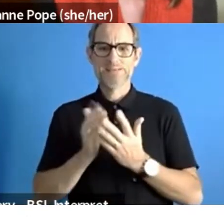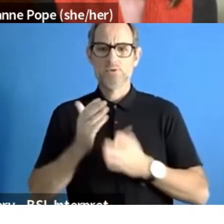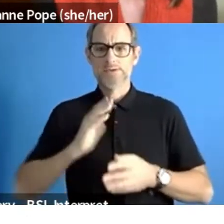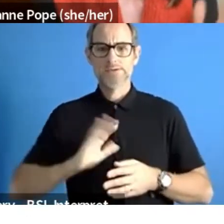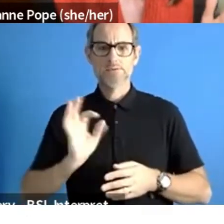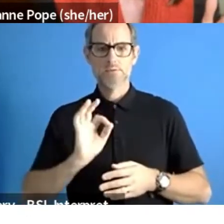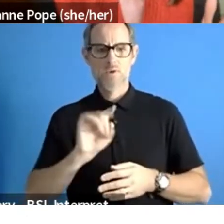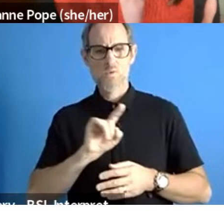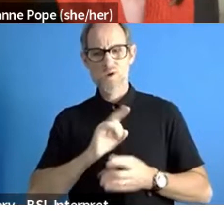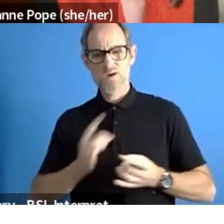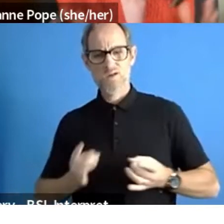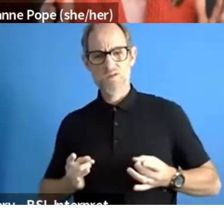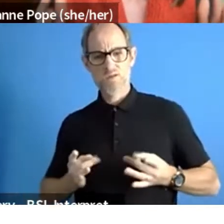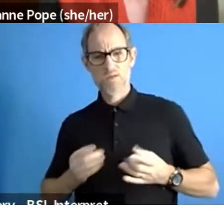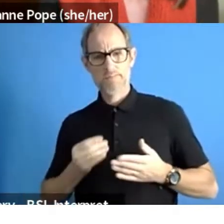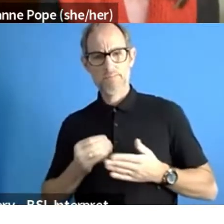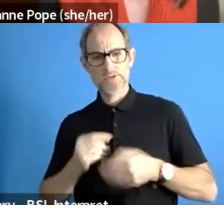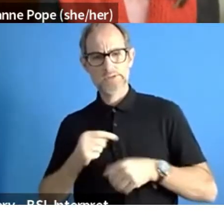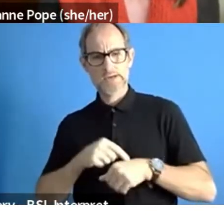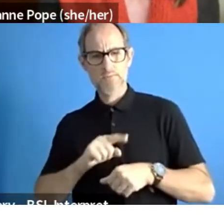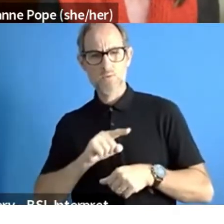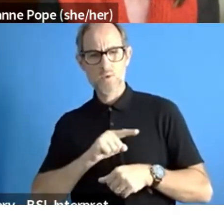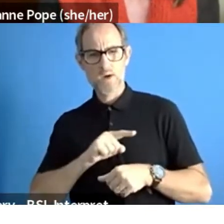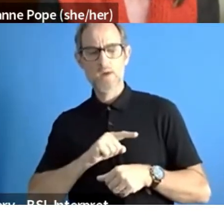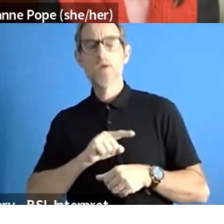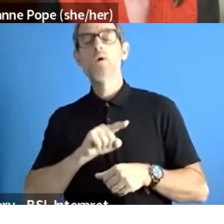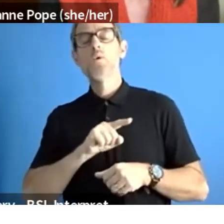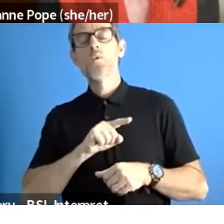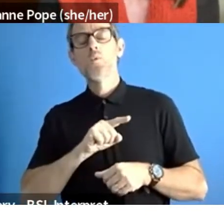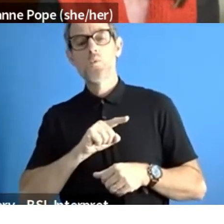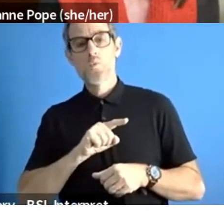For one, it makes the economic sense that I